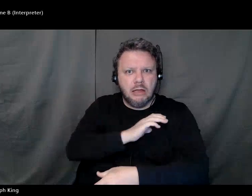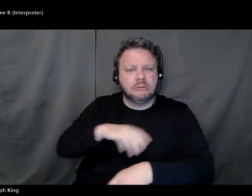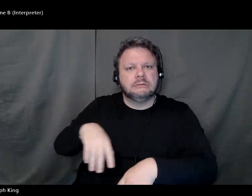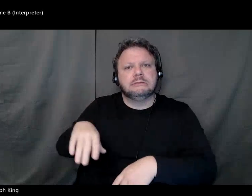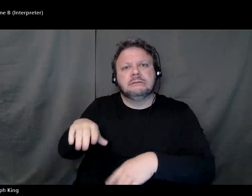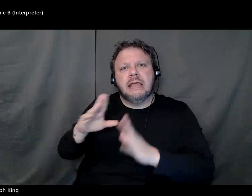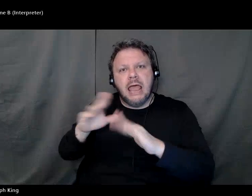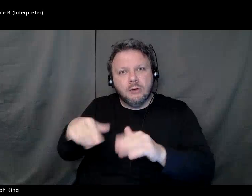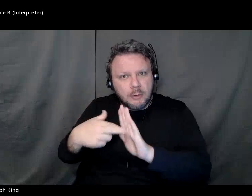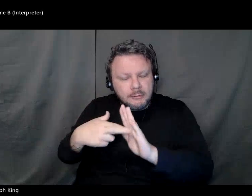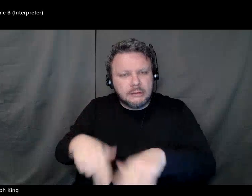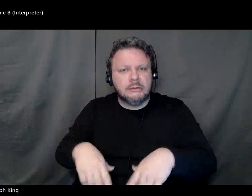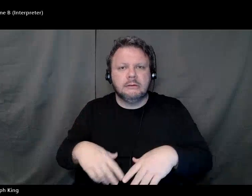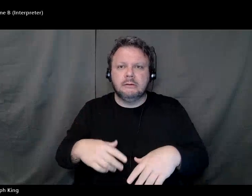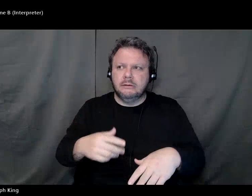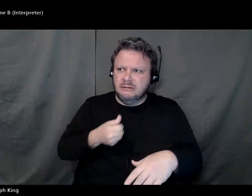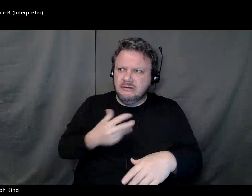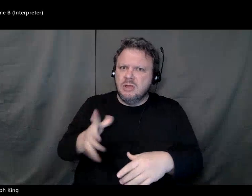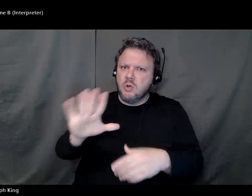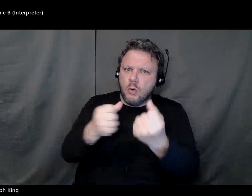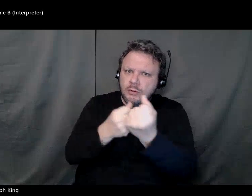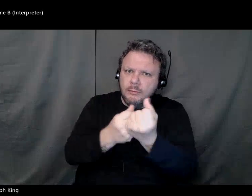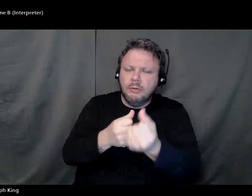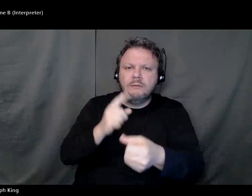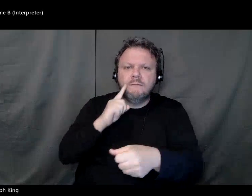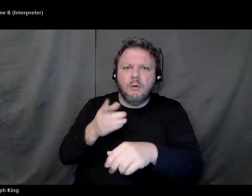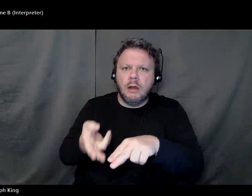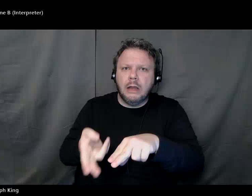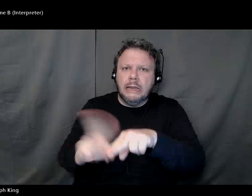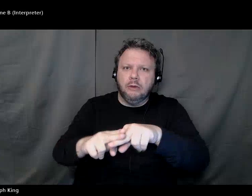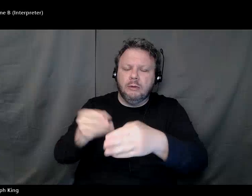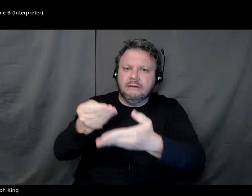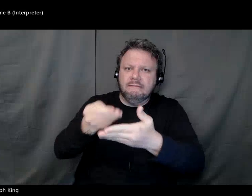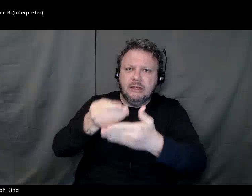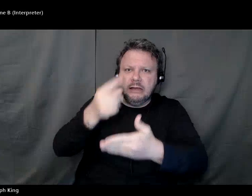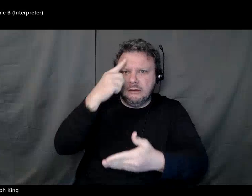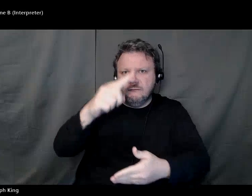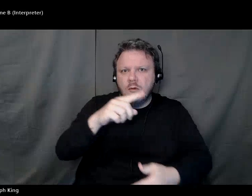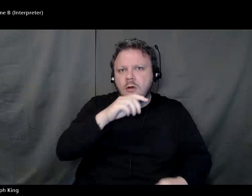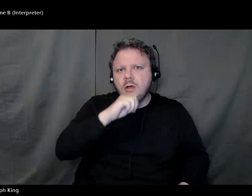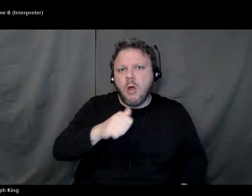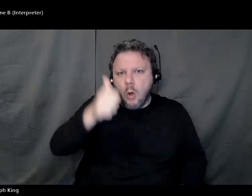support. For continued increased funding for things like the older Americans act.